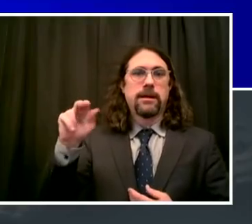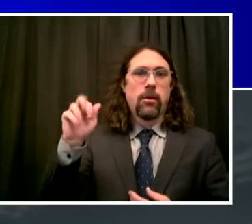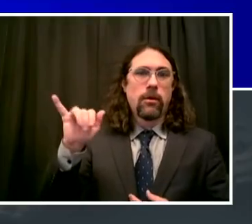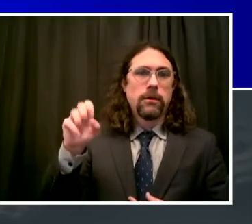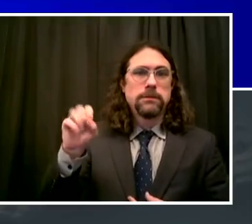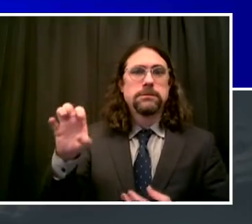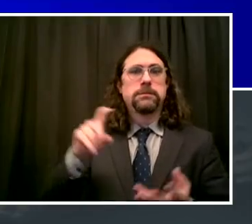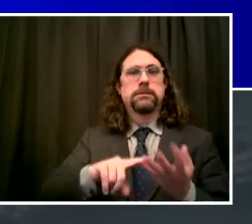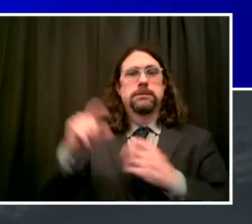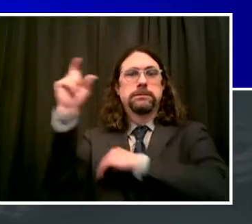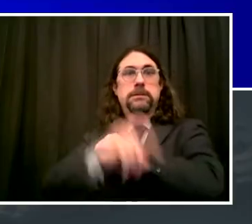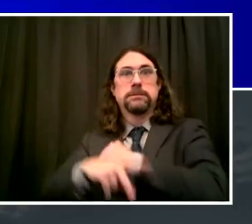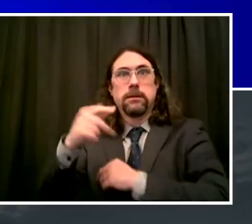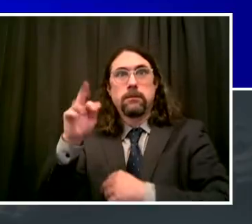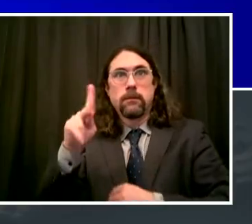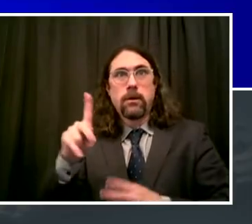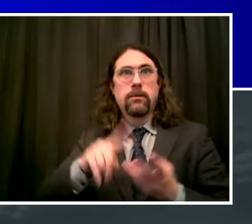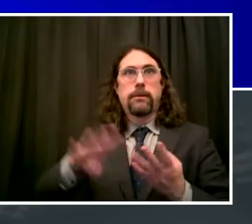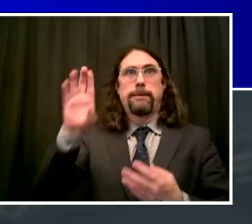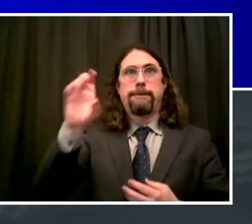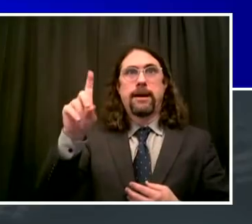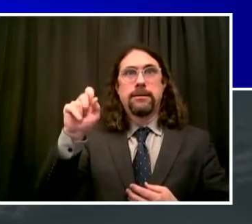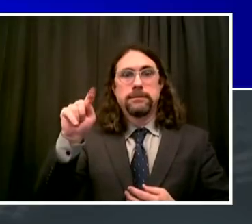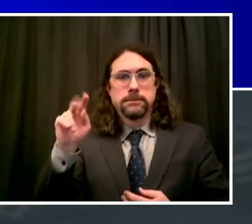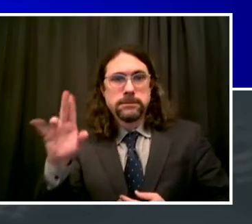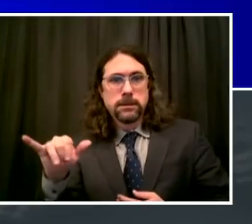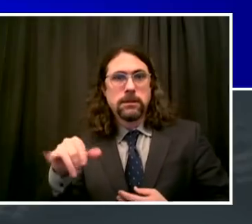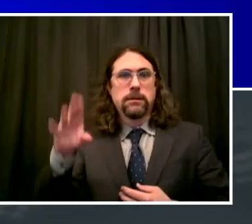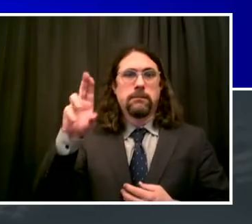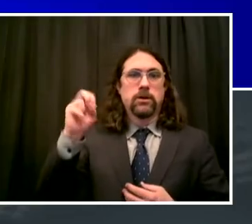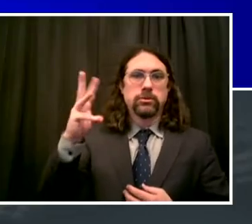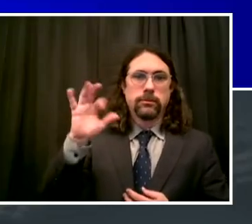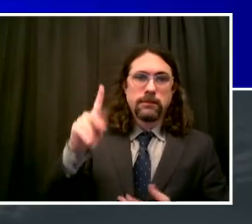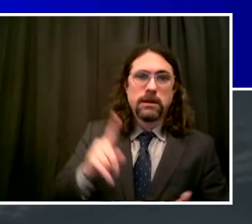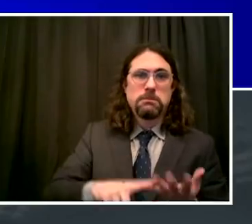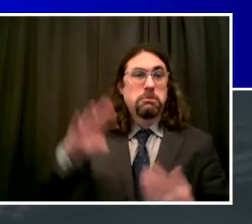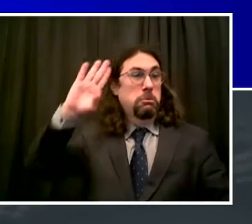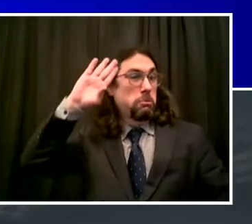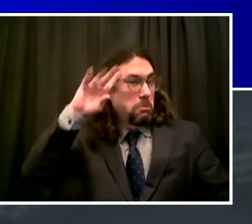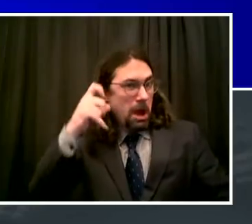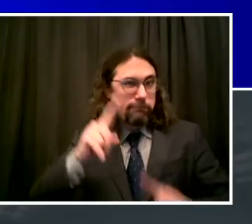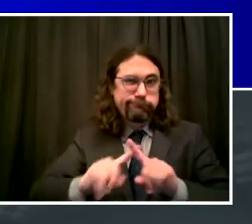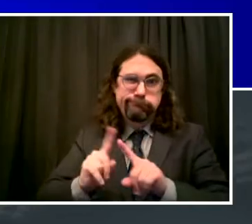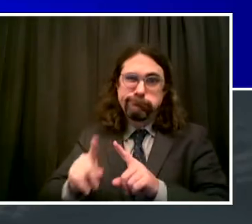WICK AND BED STY.